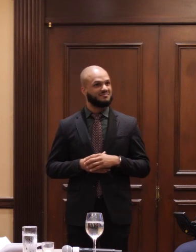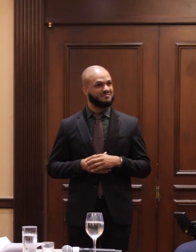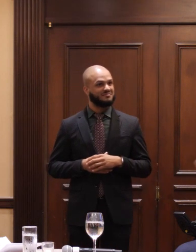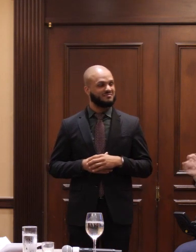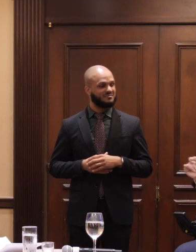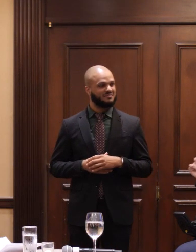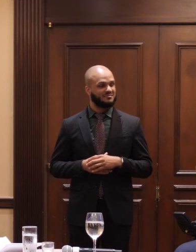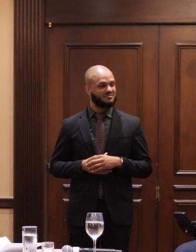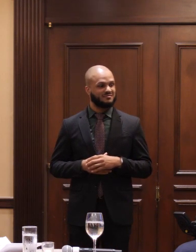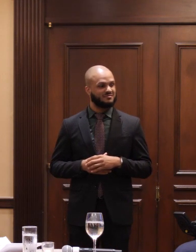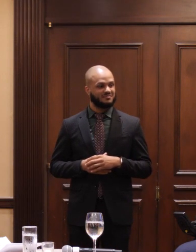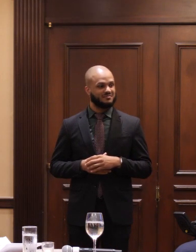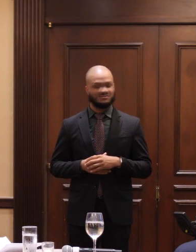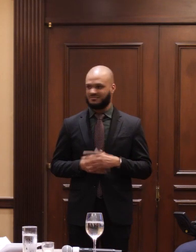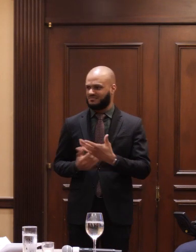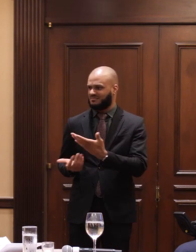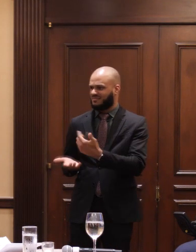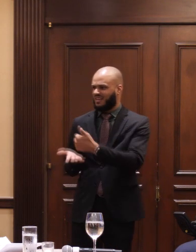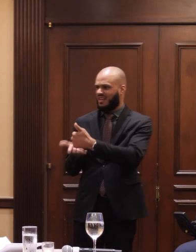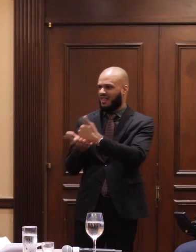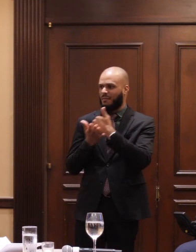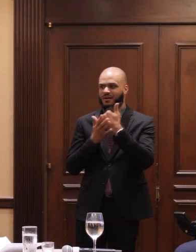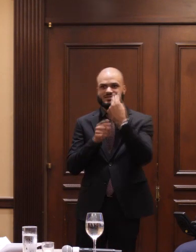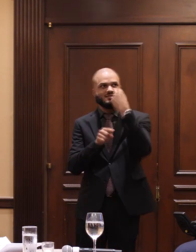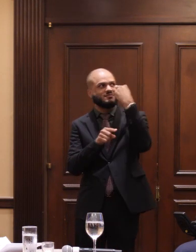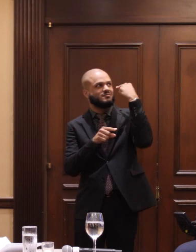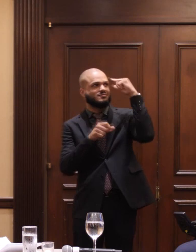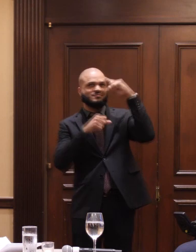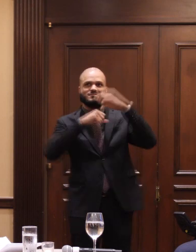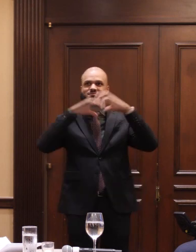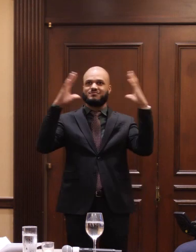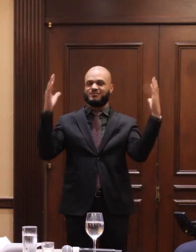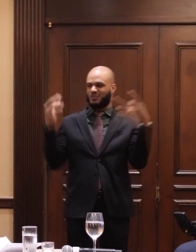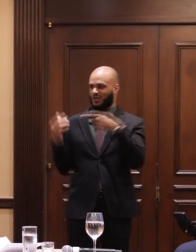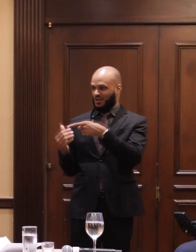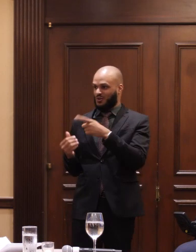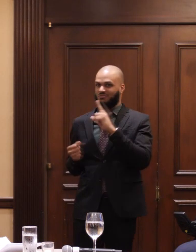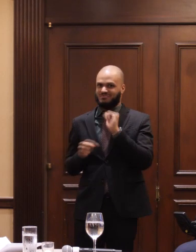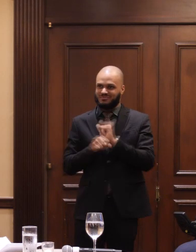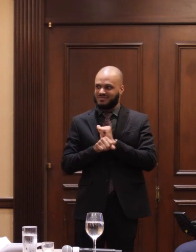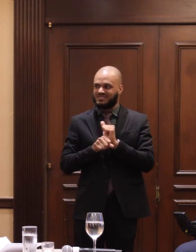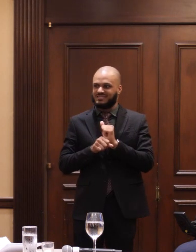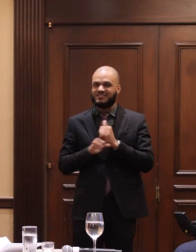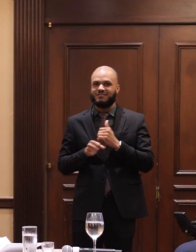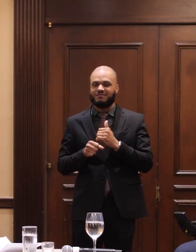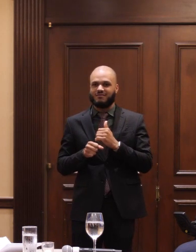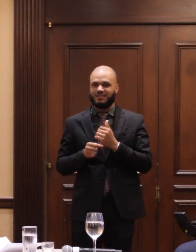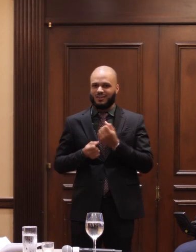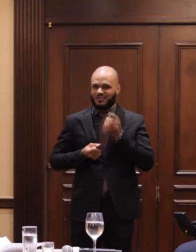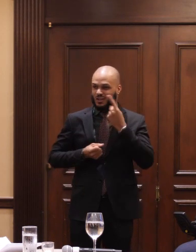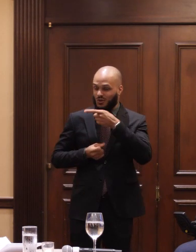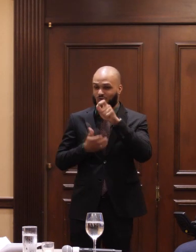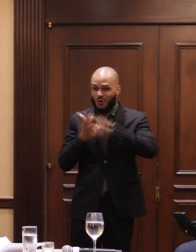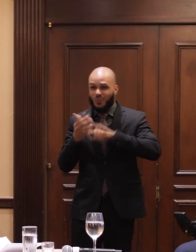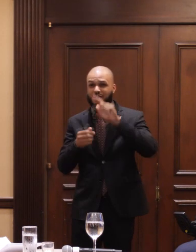Take us back. Does it sink in with you that you wrote the first and second and perhaps